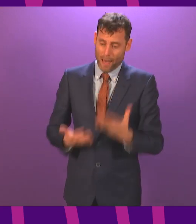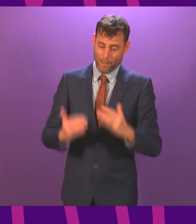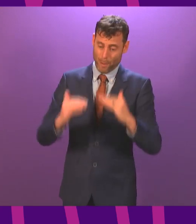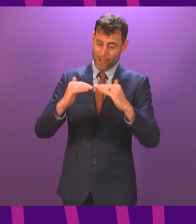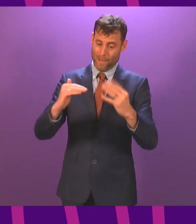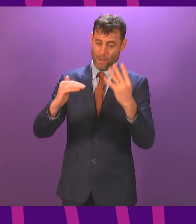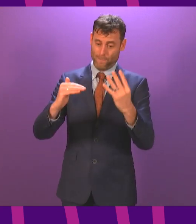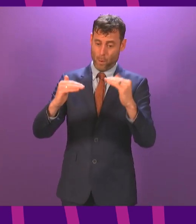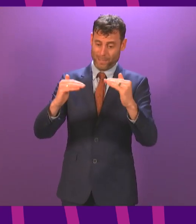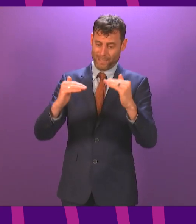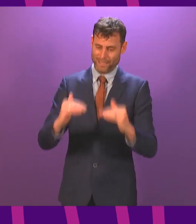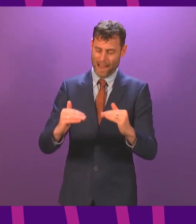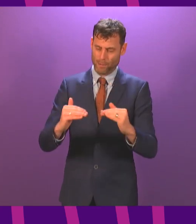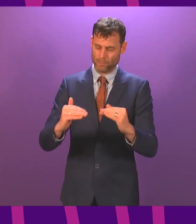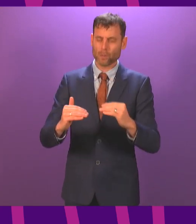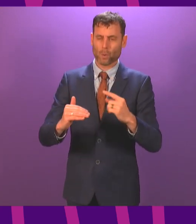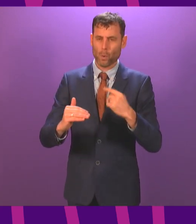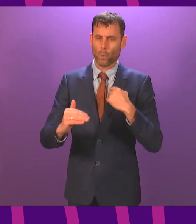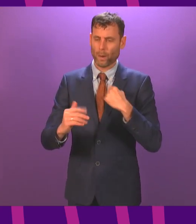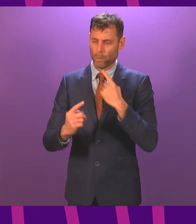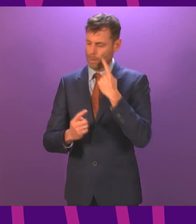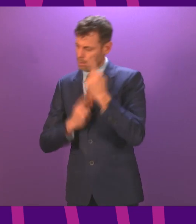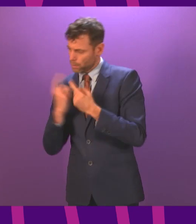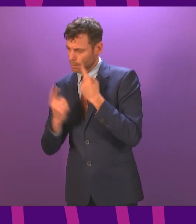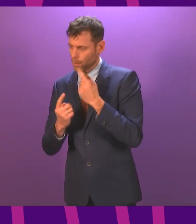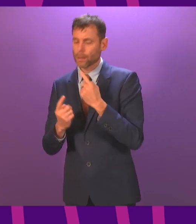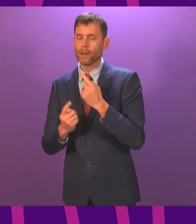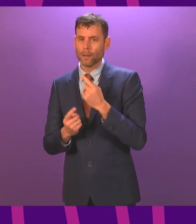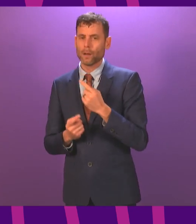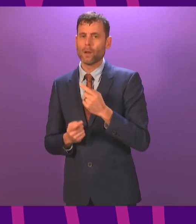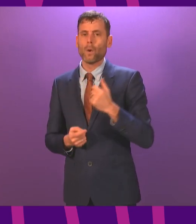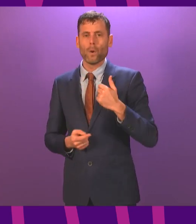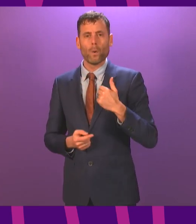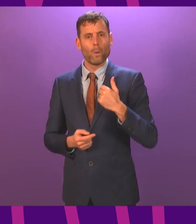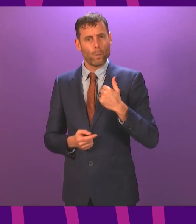that decision is, because we have not taken it yet. I will set that out next week. Travel